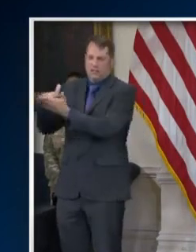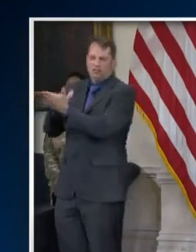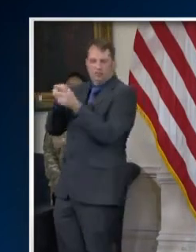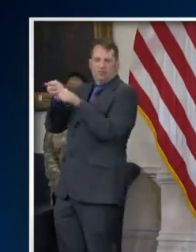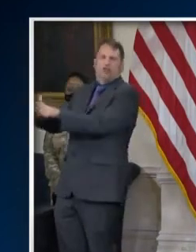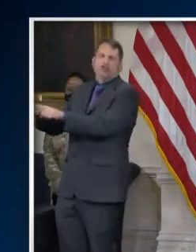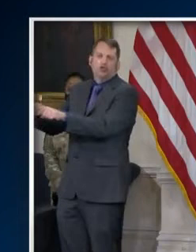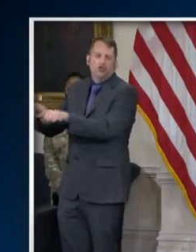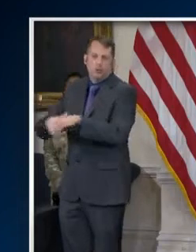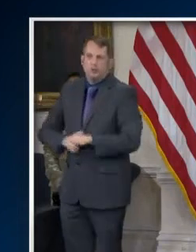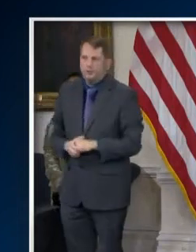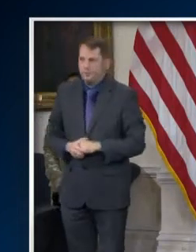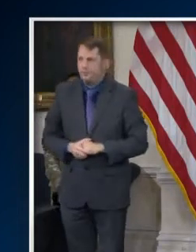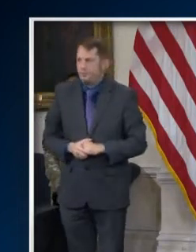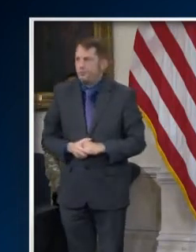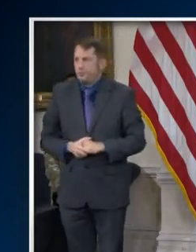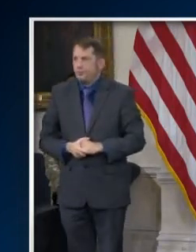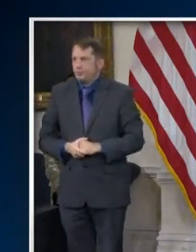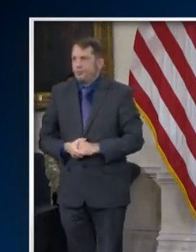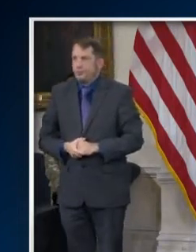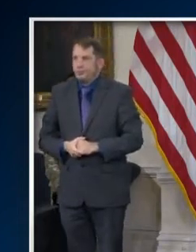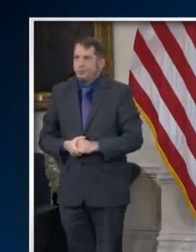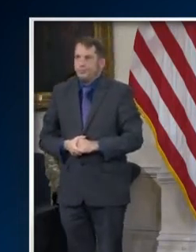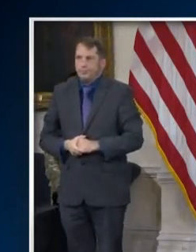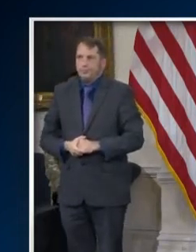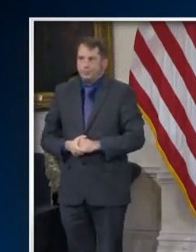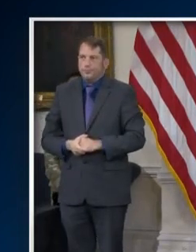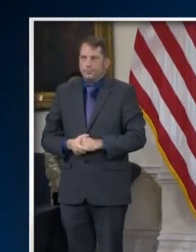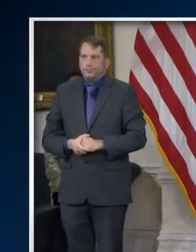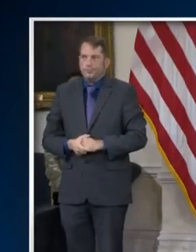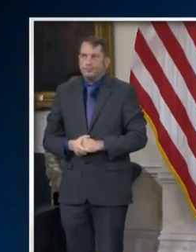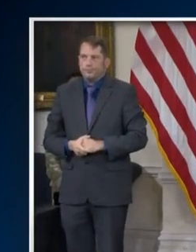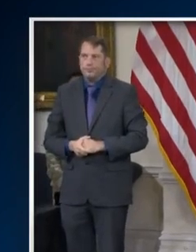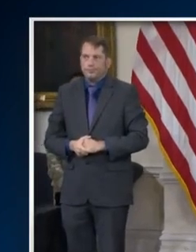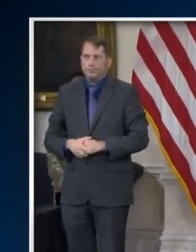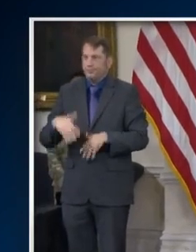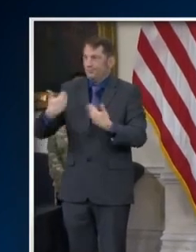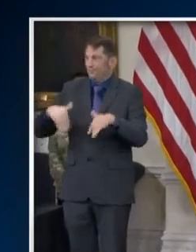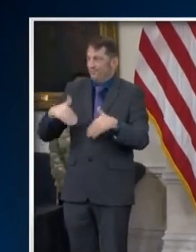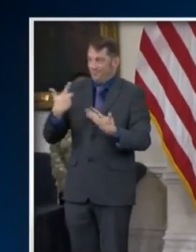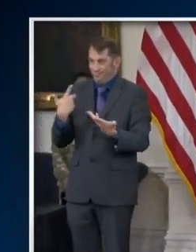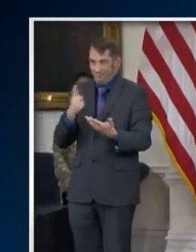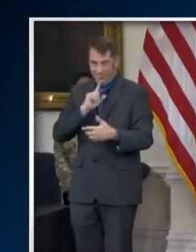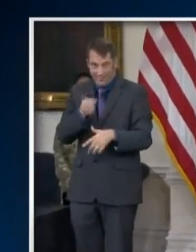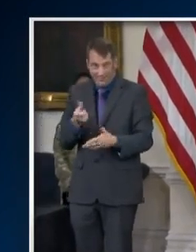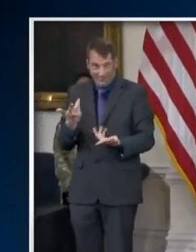APPOINTMENT AT CO VIDVAX.MARYLAND.GOV, OR CALL THE